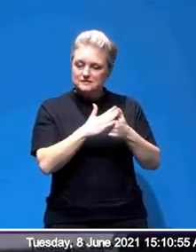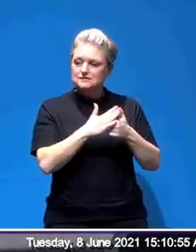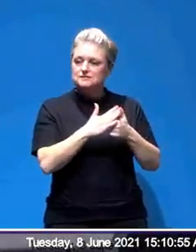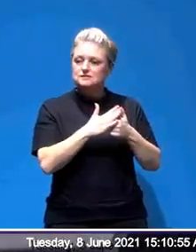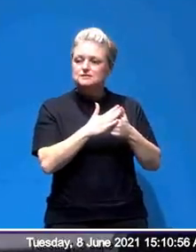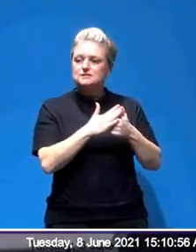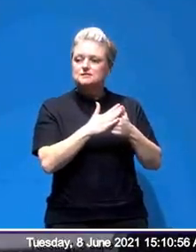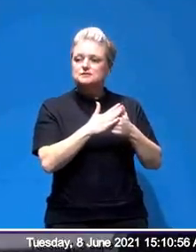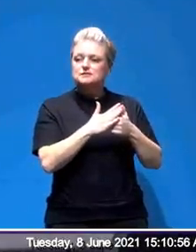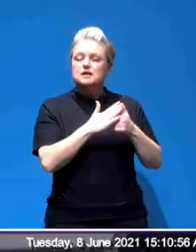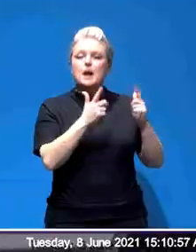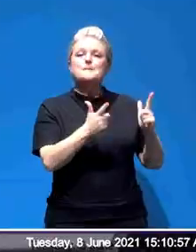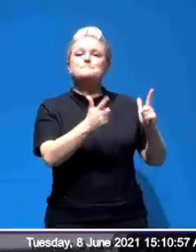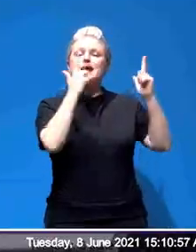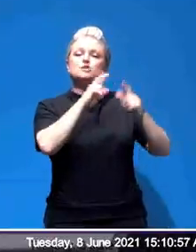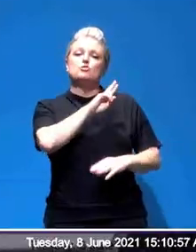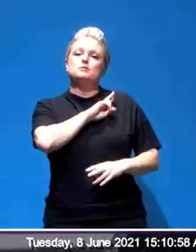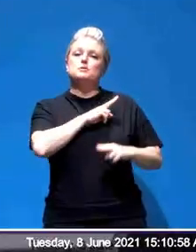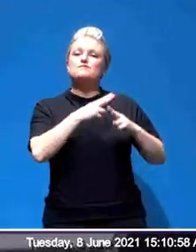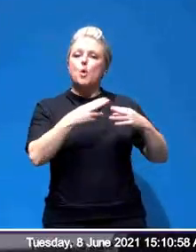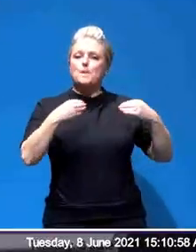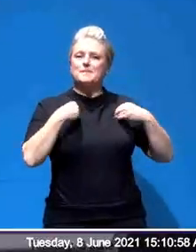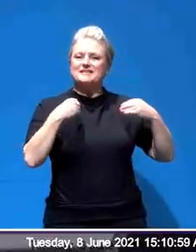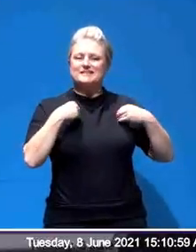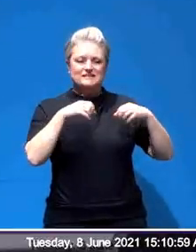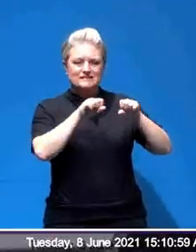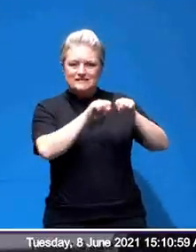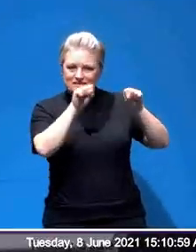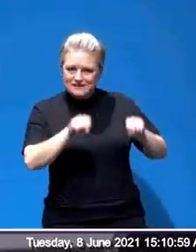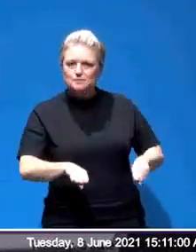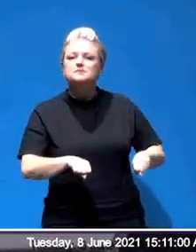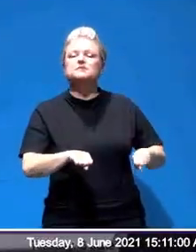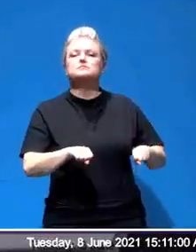that looks after our business systems. So six plus an EA.